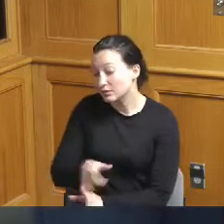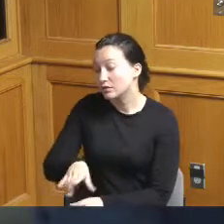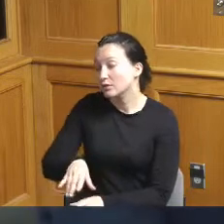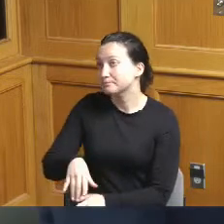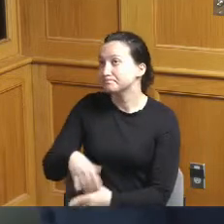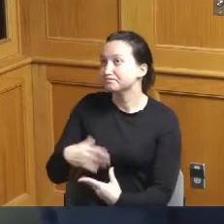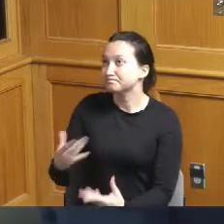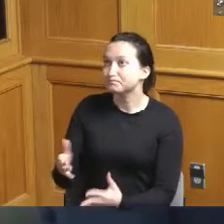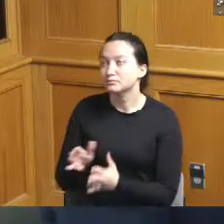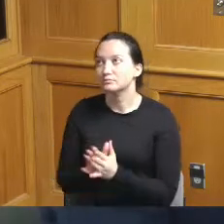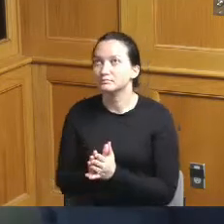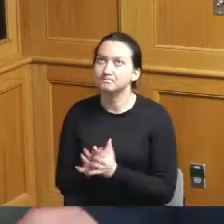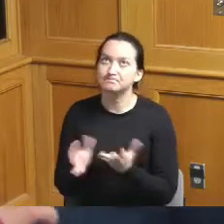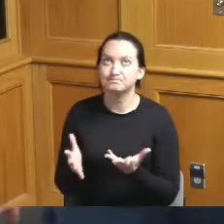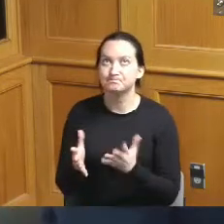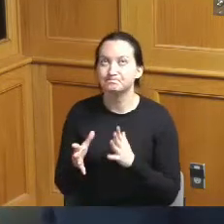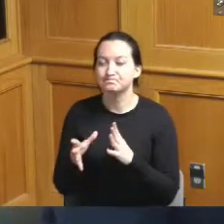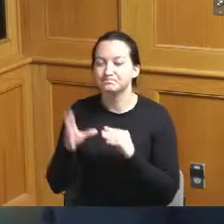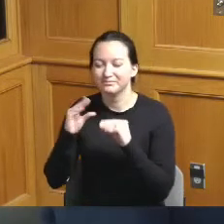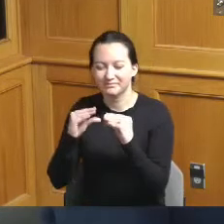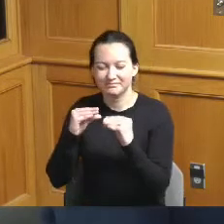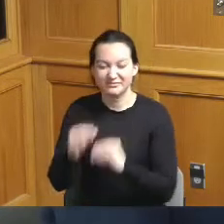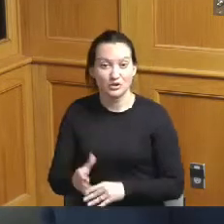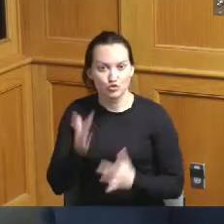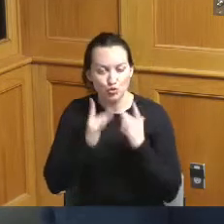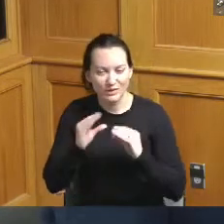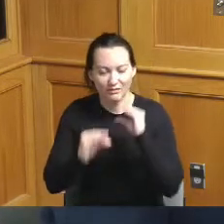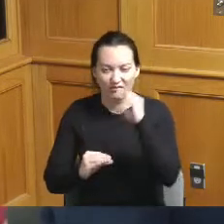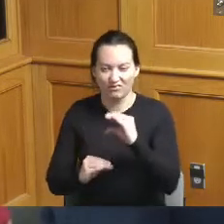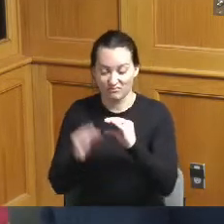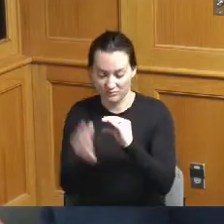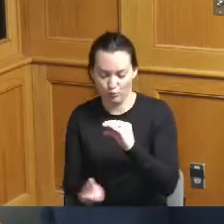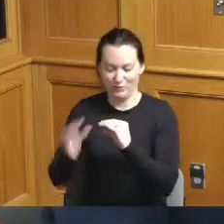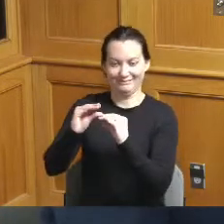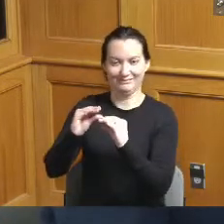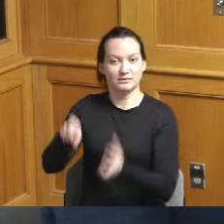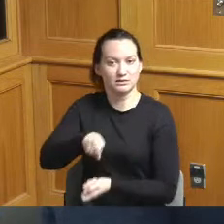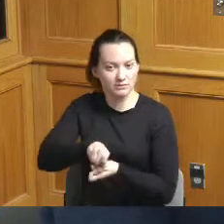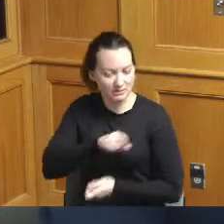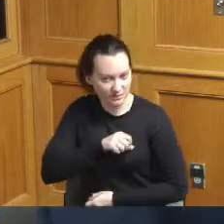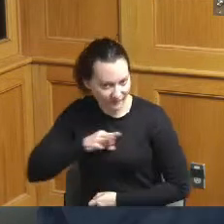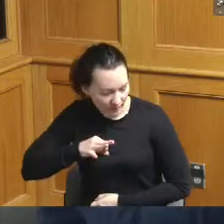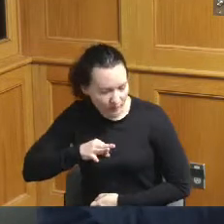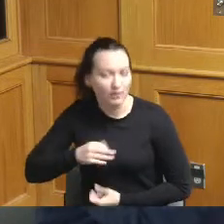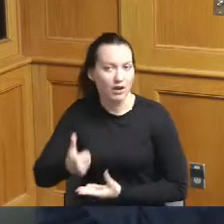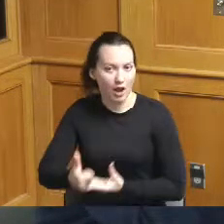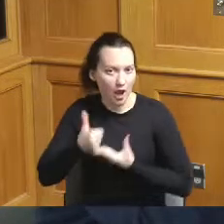kind of supplement shortfalls especially related to Personnel so that it's helped us from having to